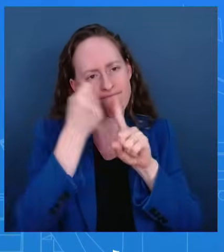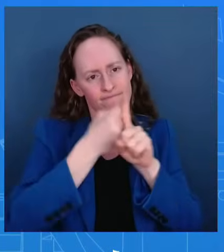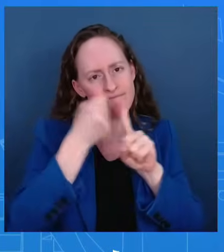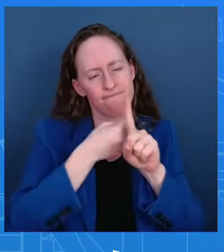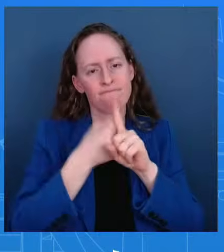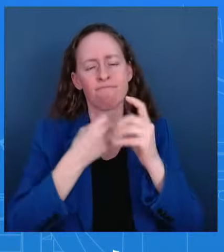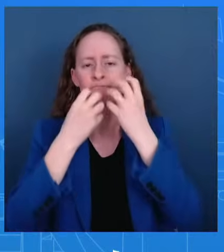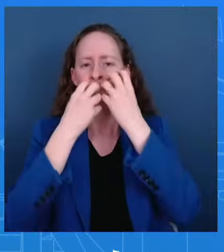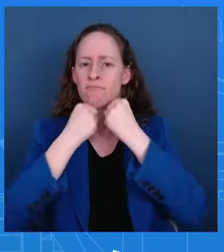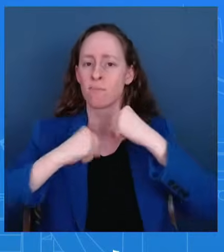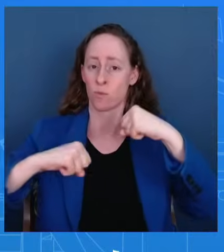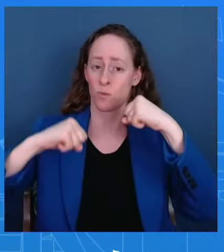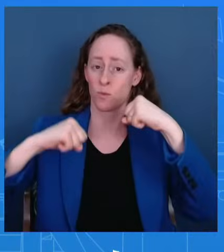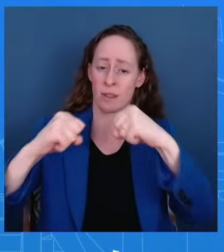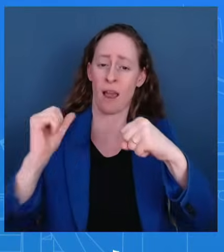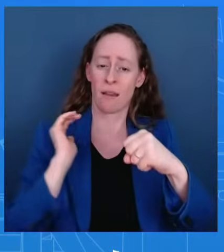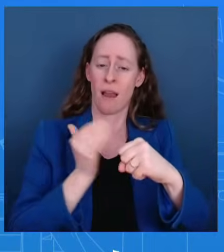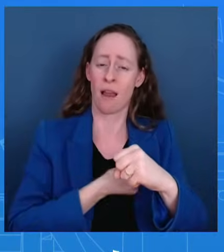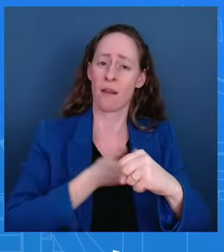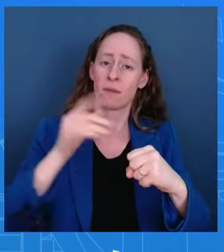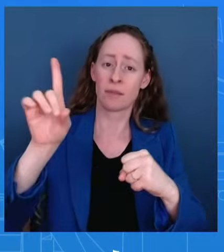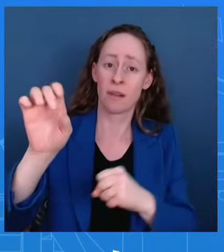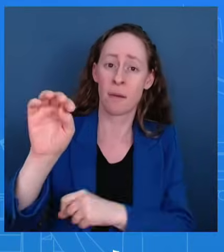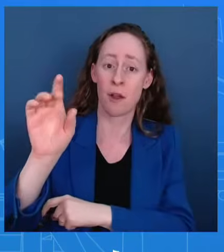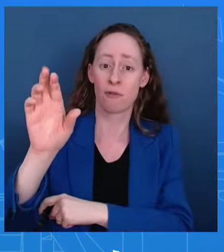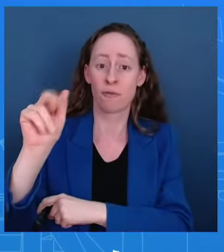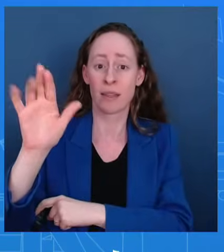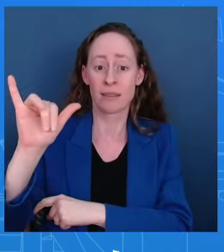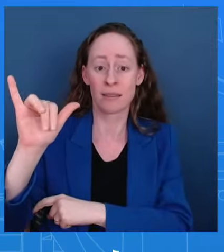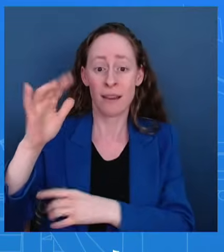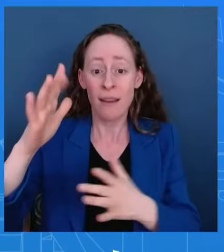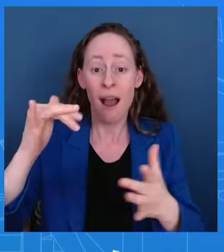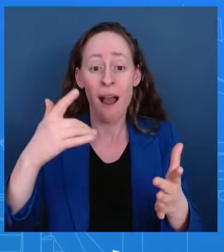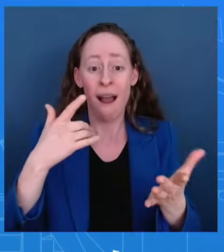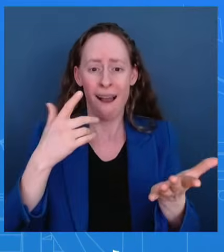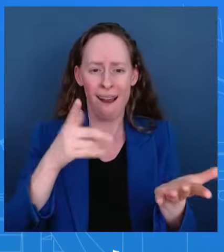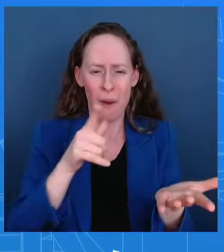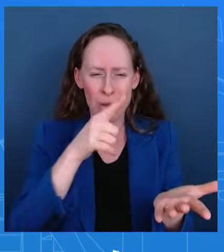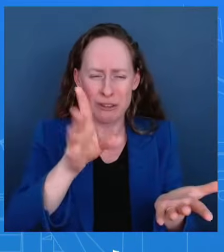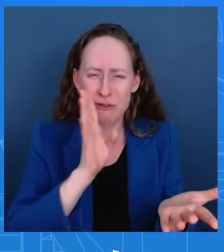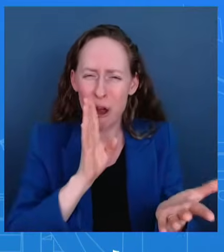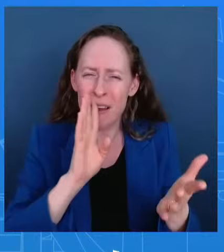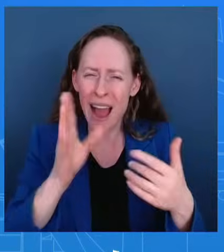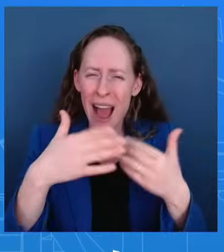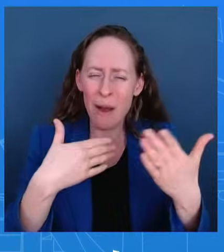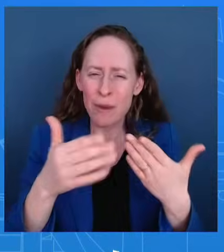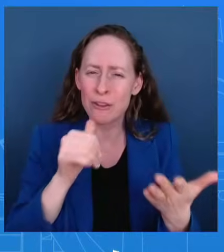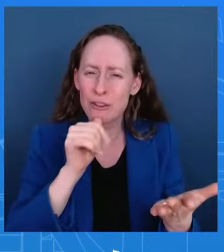I don't even know who this -- who you're speaking of. The Press: Okay. And then I have some on the big story today. Ms. Jean-Pierre: Okay. The Press: What does President Biden think about